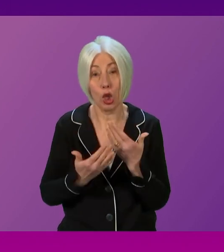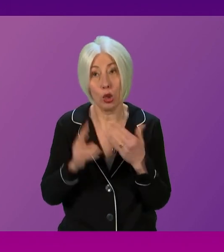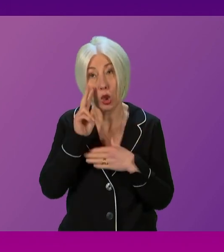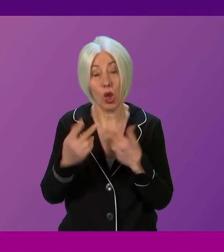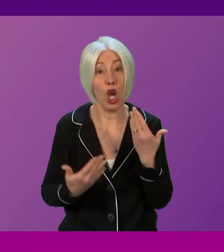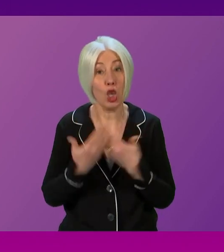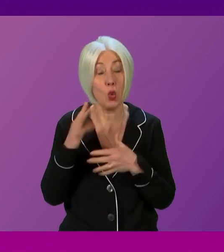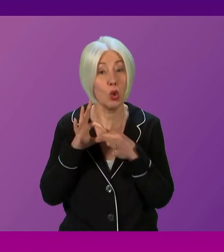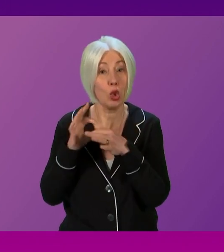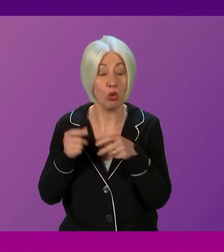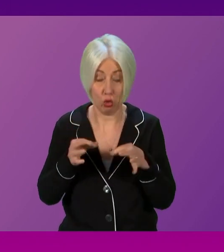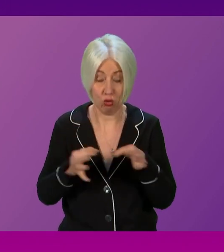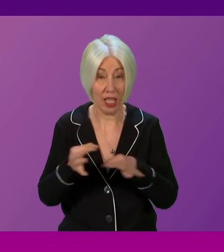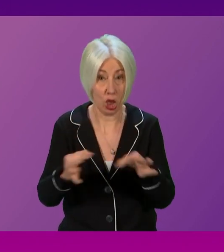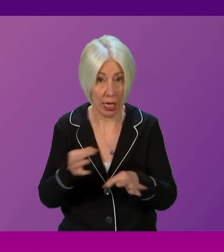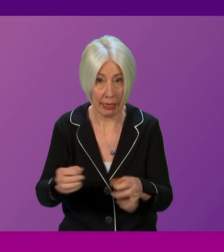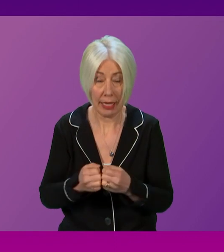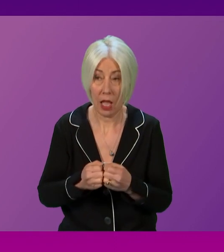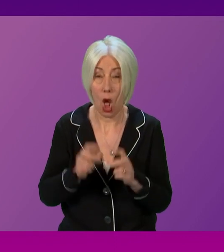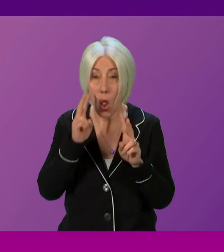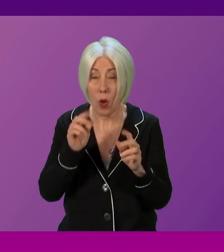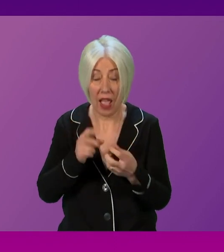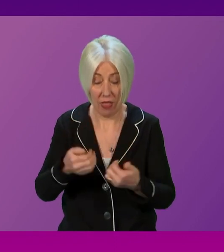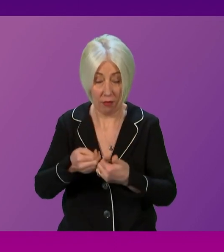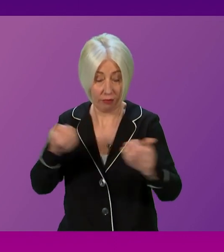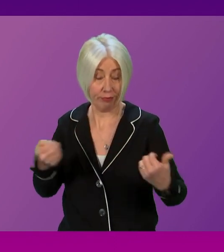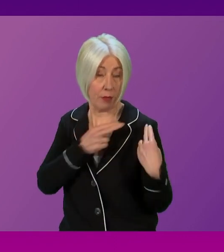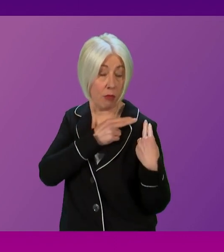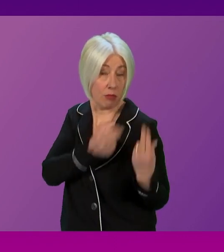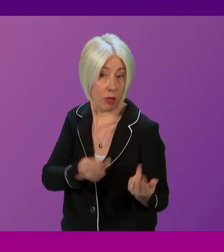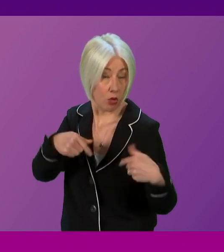recourse to public funds are protected as far as is possible within devolved powers. What